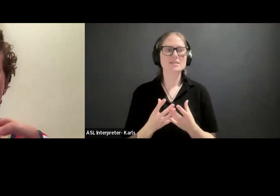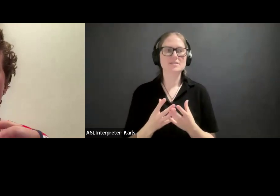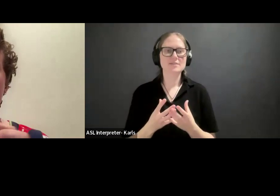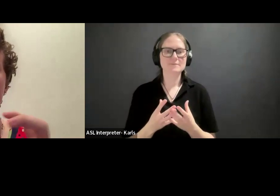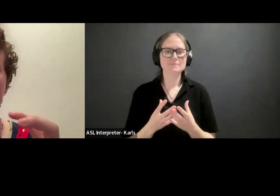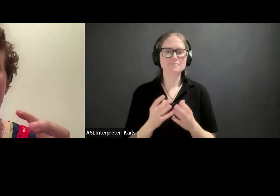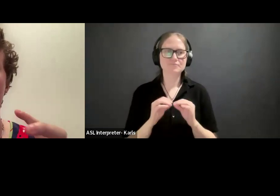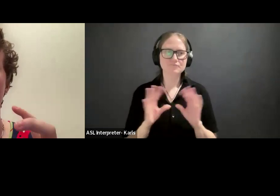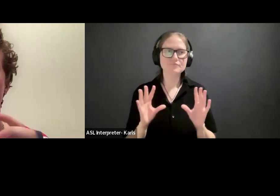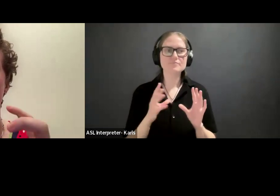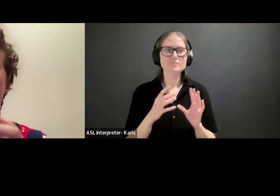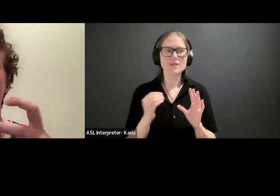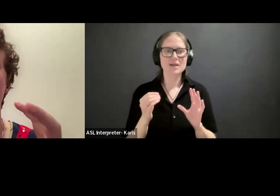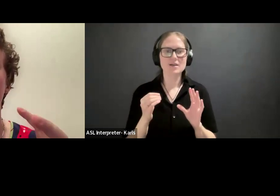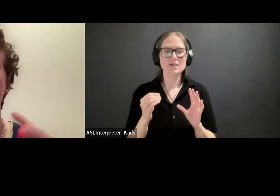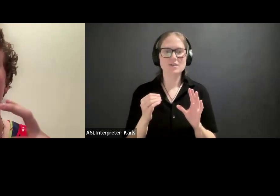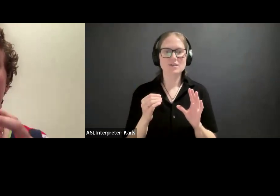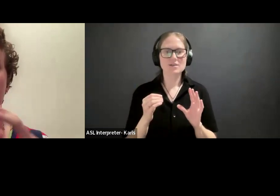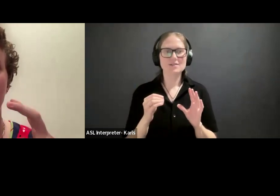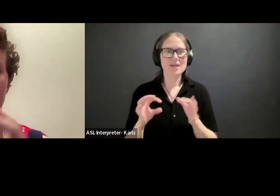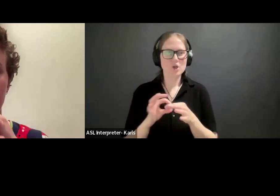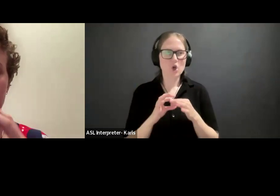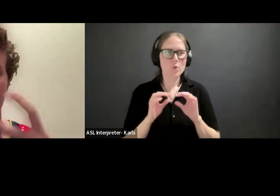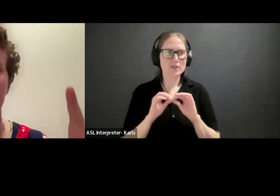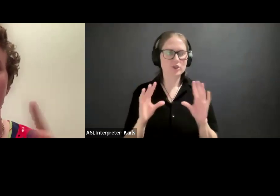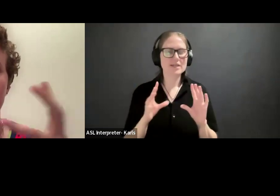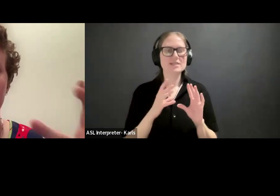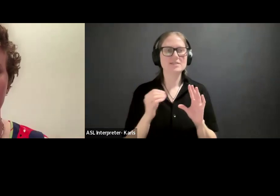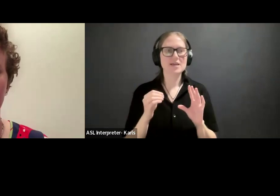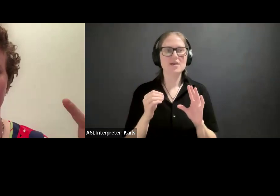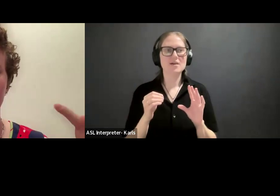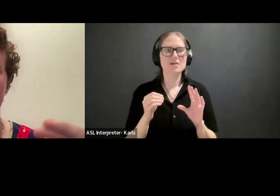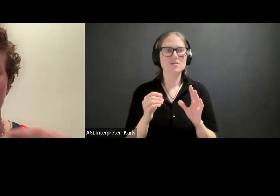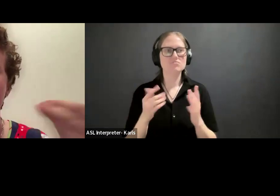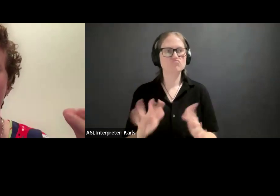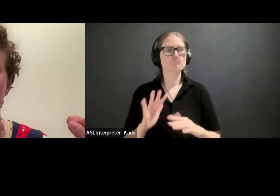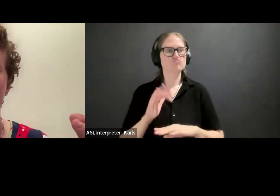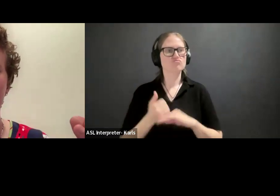like, co… yeah, coherent and kind of resolved, um, narrative of…